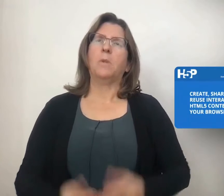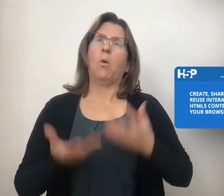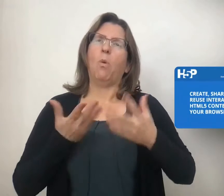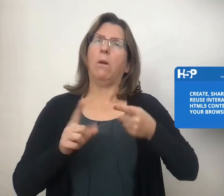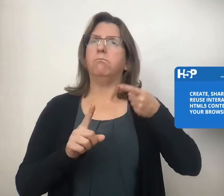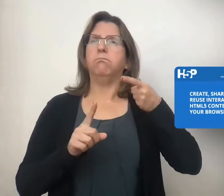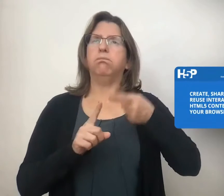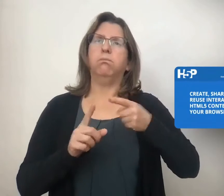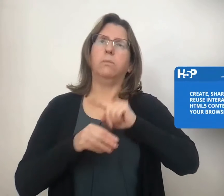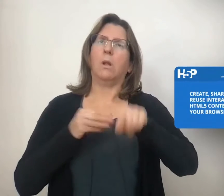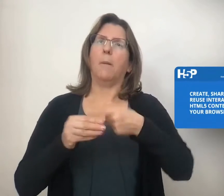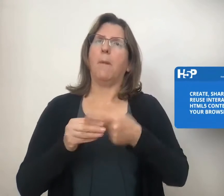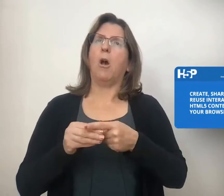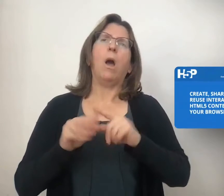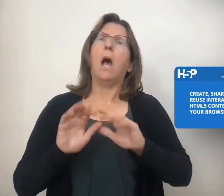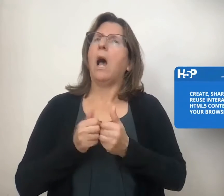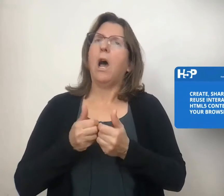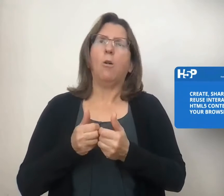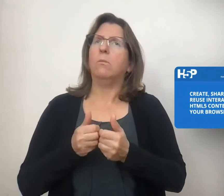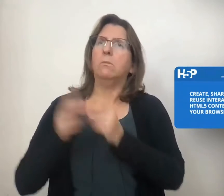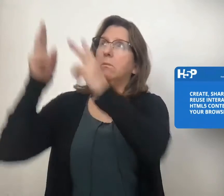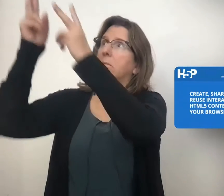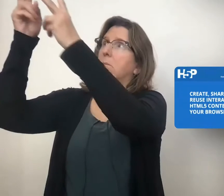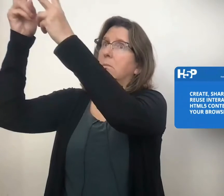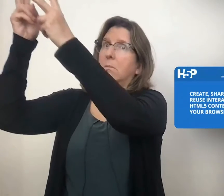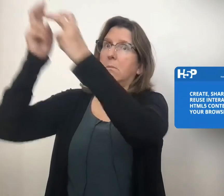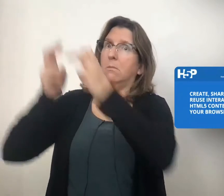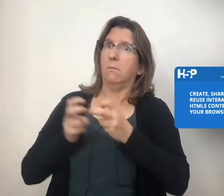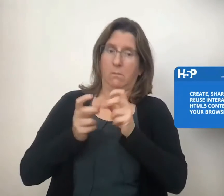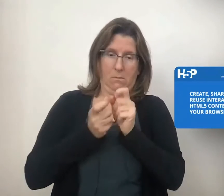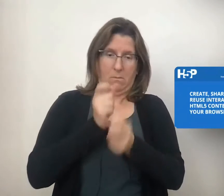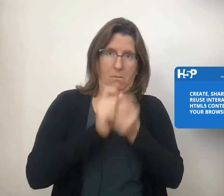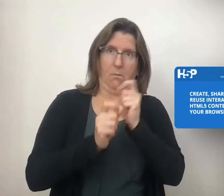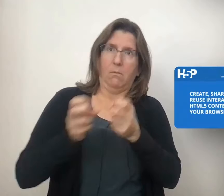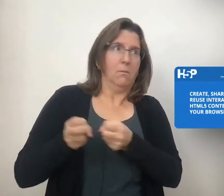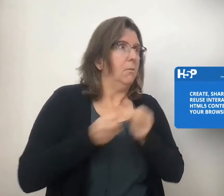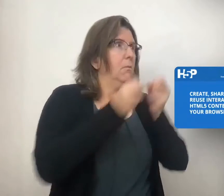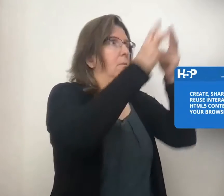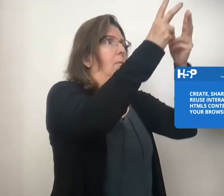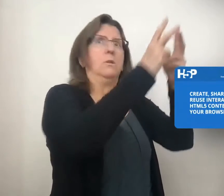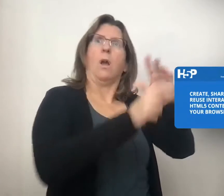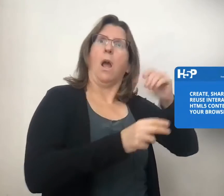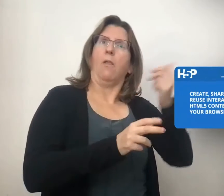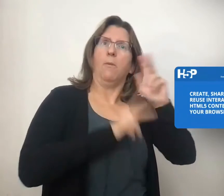So now I want to touch on how to access OER materials, so you can revise it to meet your needs.